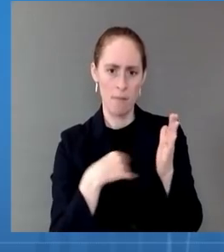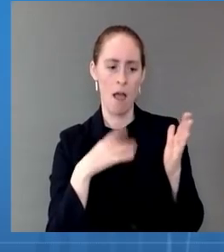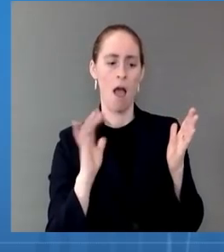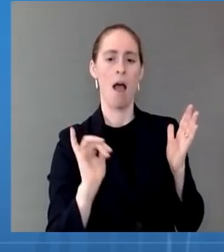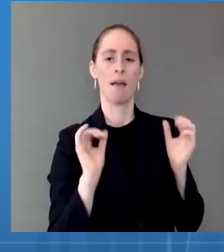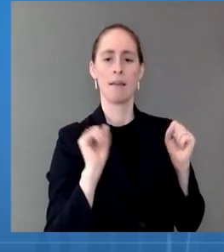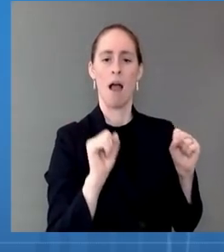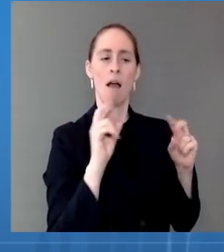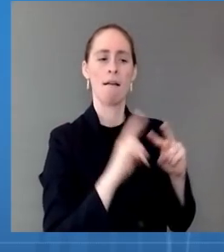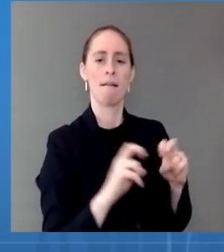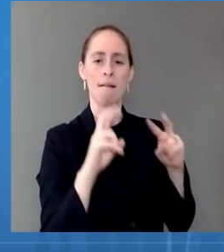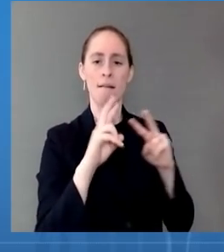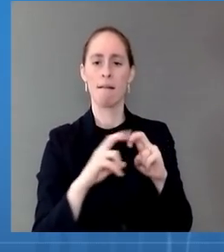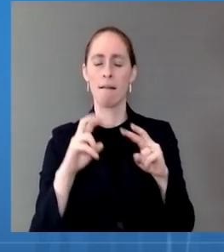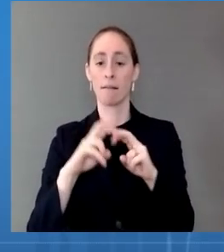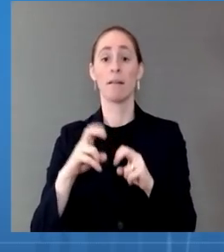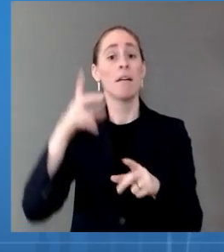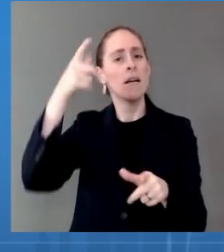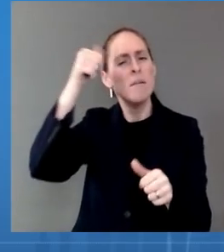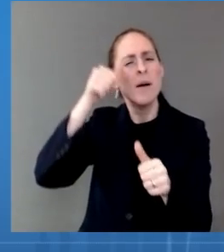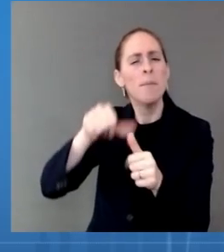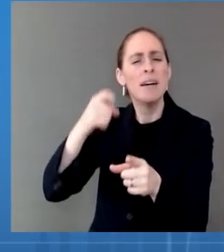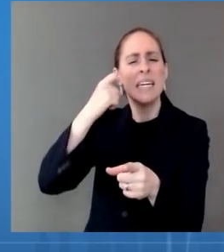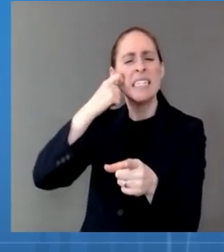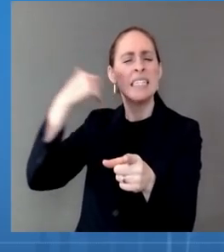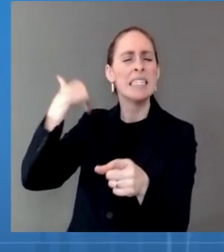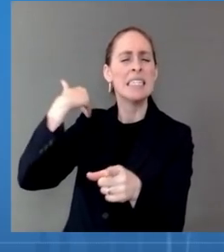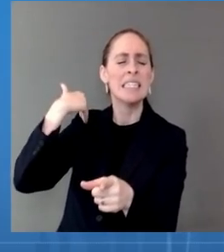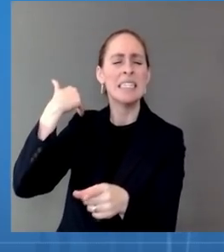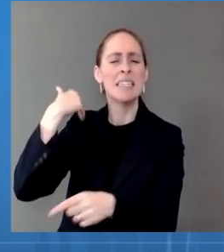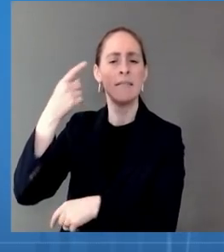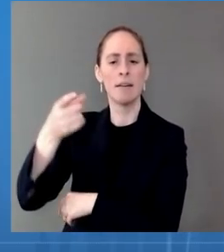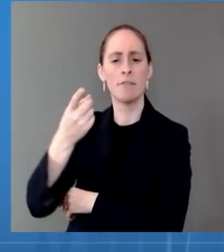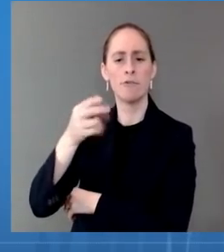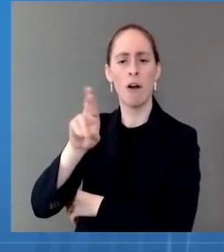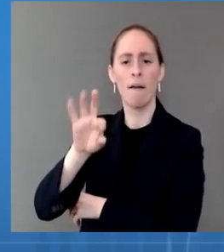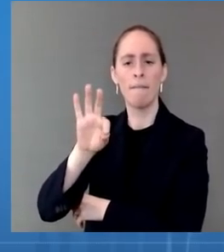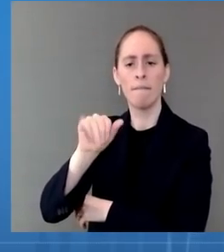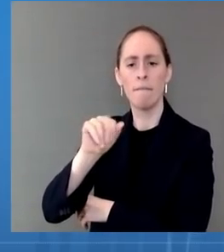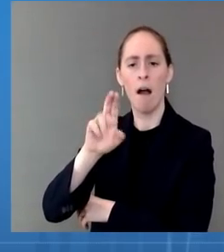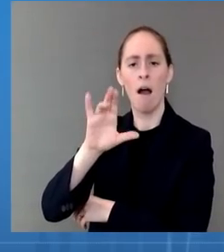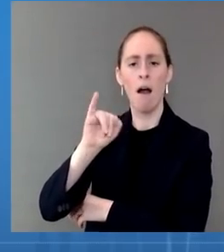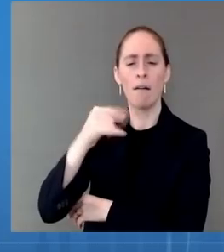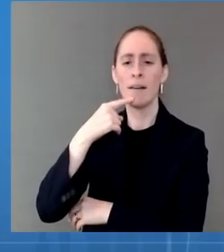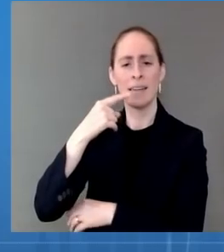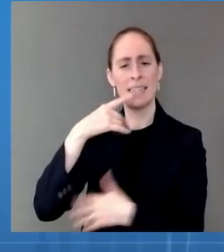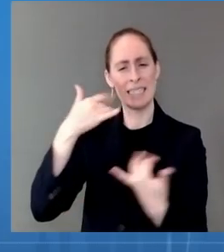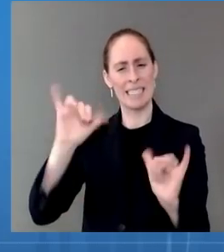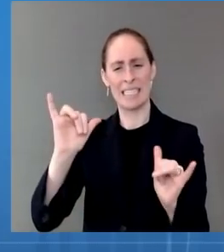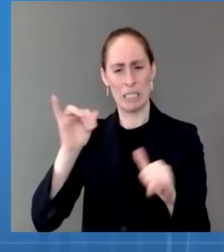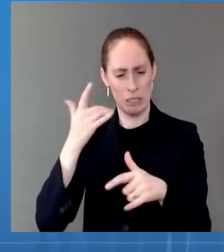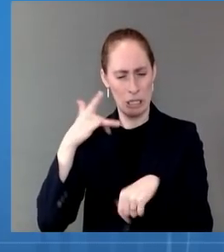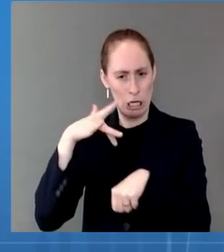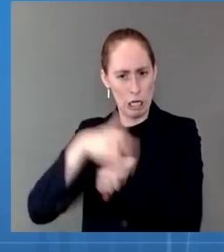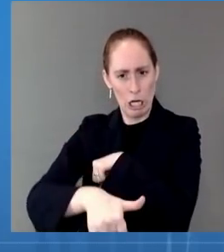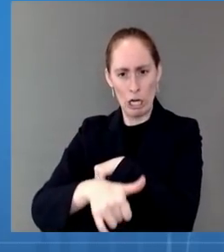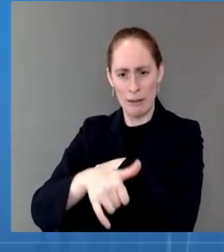It will take some time to have a clear understanding of Macron's transmissibility, severity and vaccine impact.